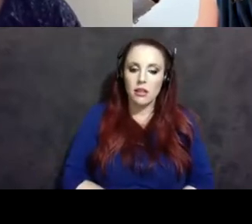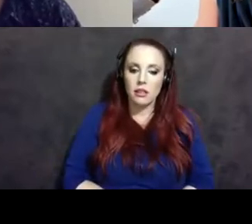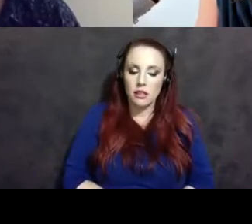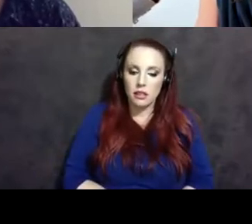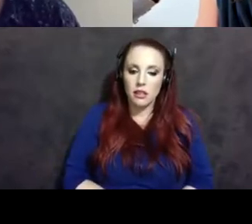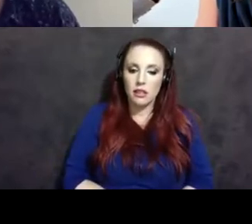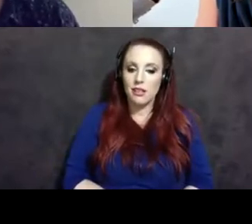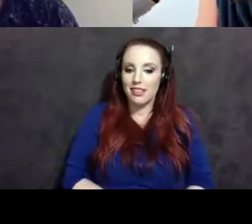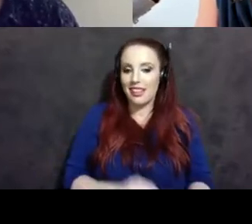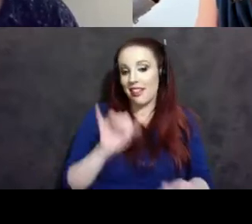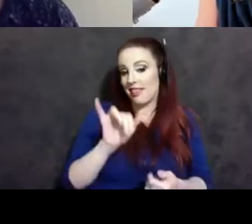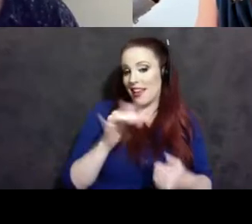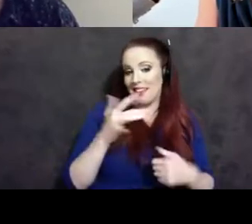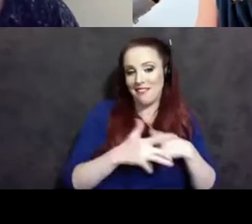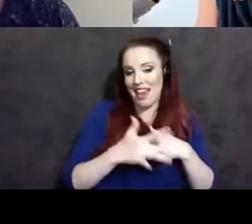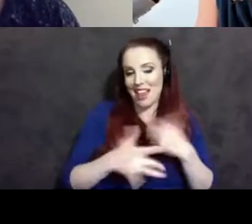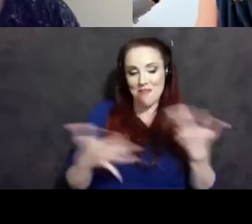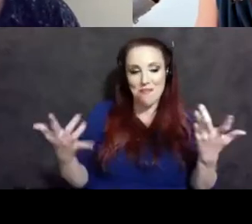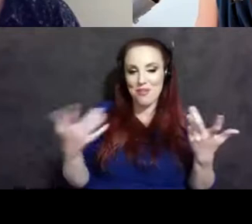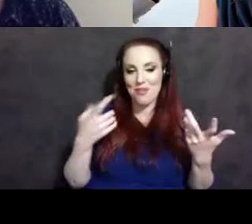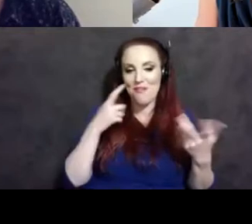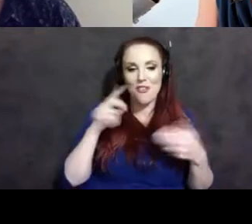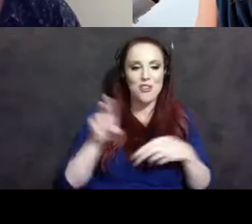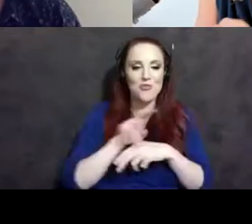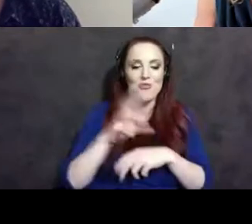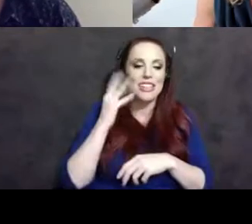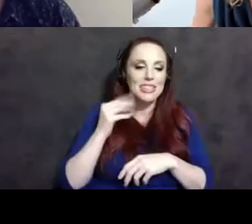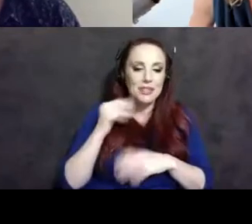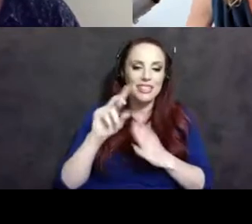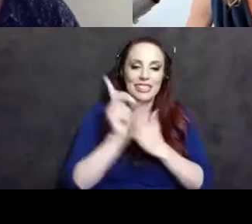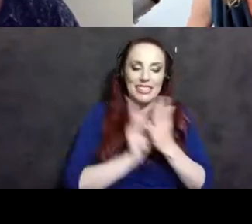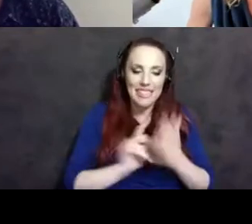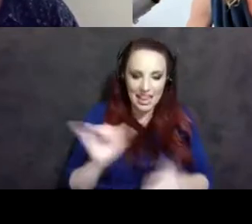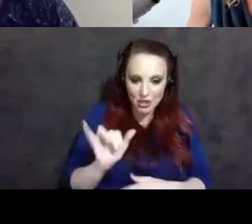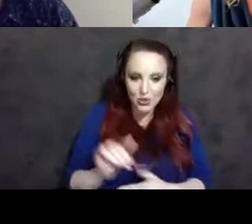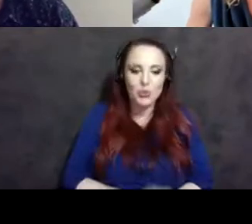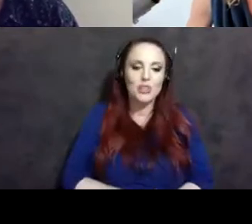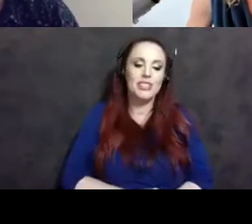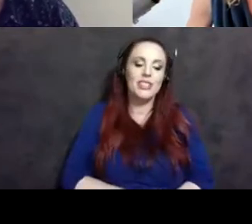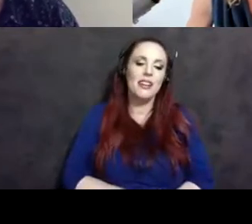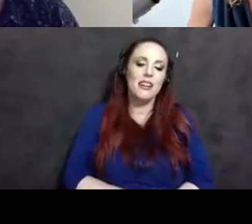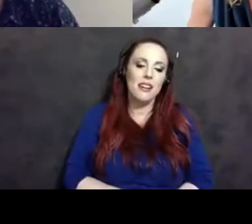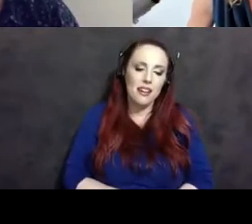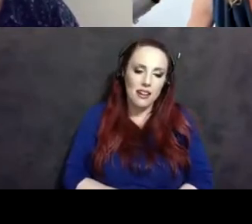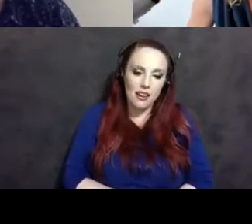That's always available for user experience design case, as well, if you need any help with that.